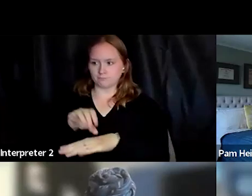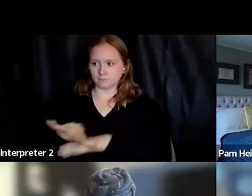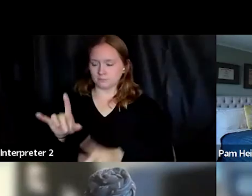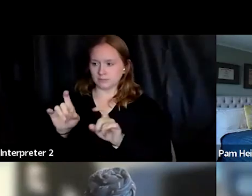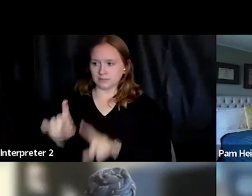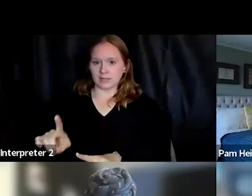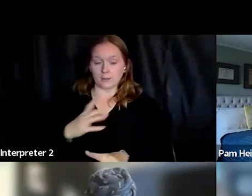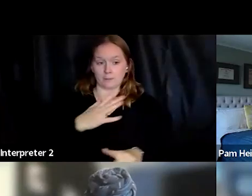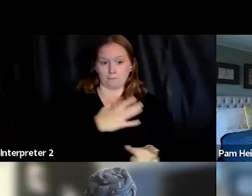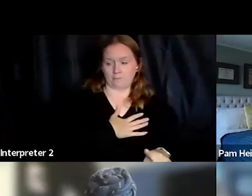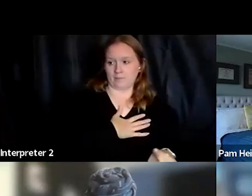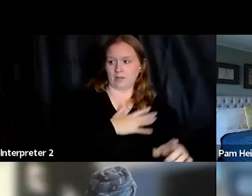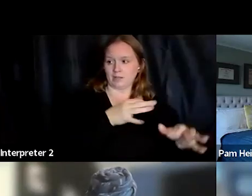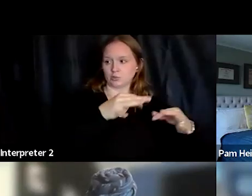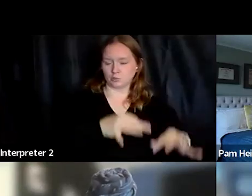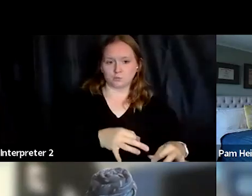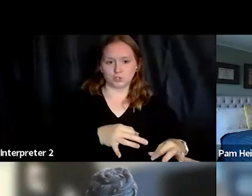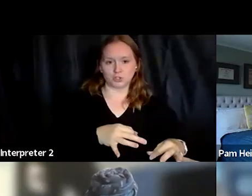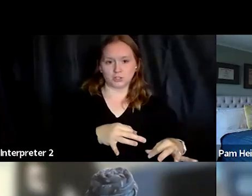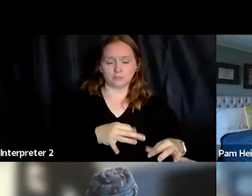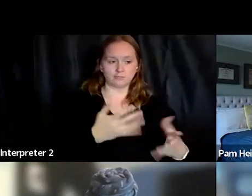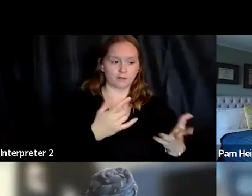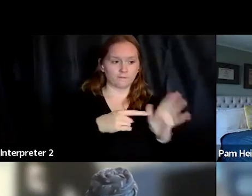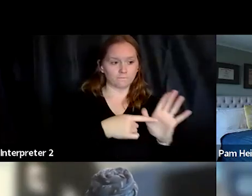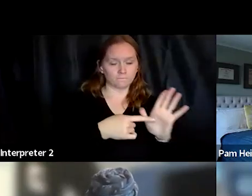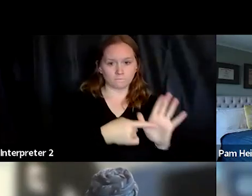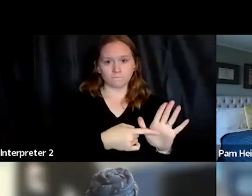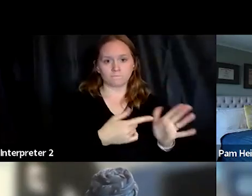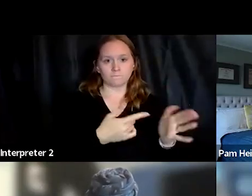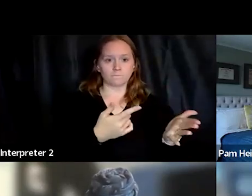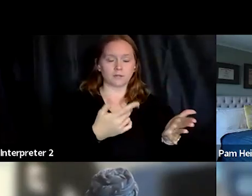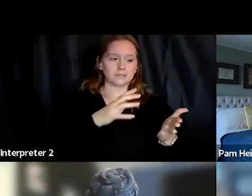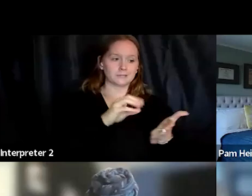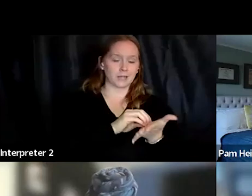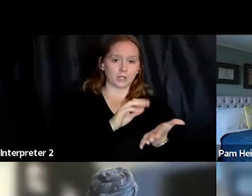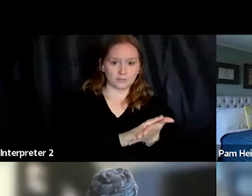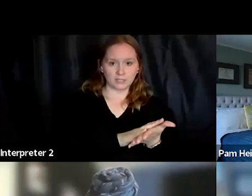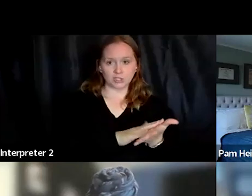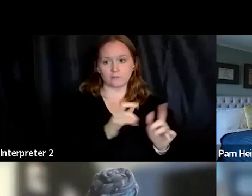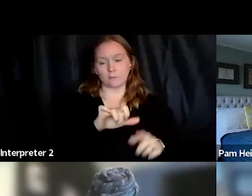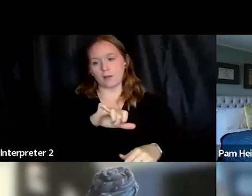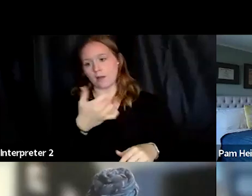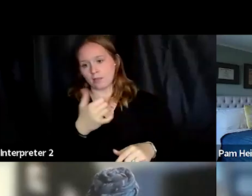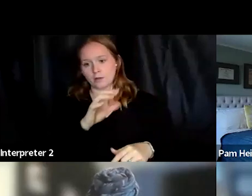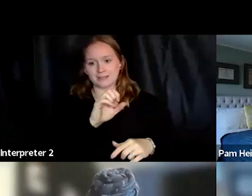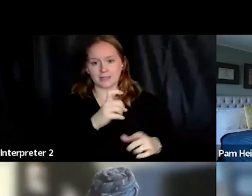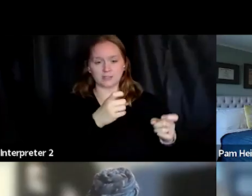about the longevity of those symptoms, documentation from other caseworkers, and outreach workers who had worked with them for years